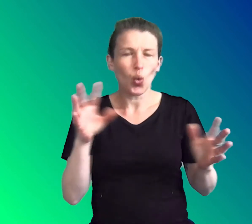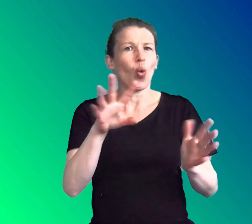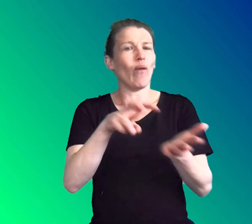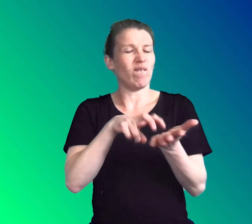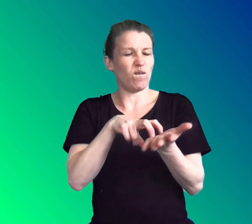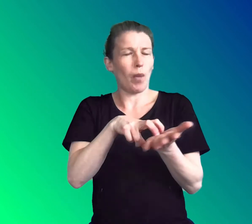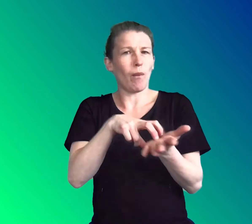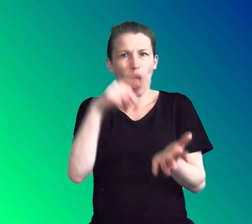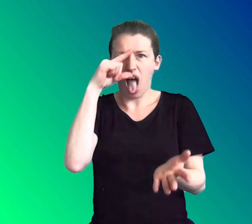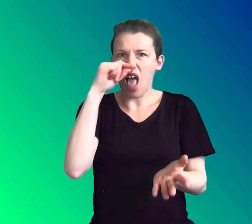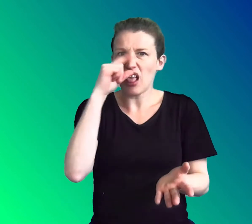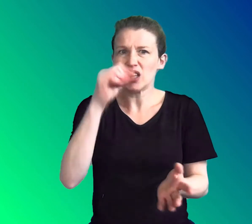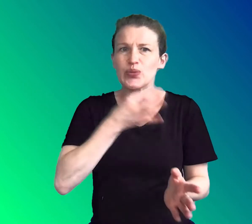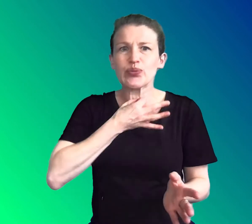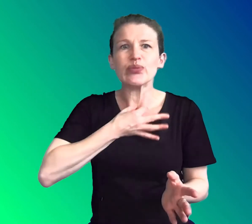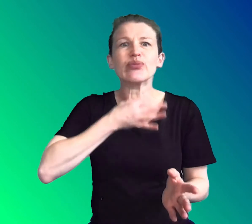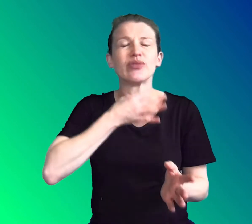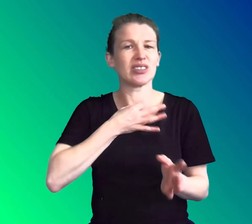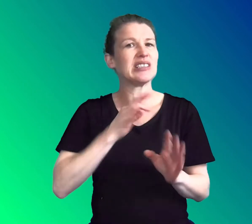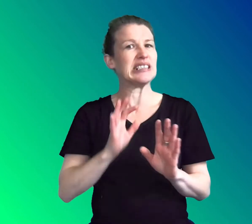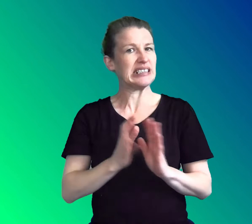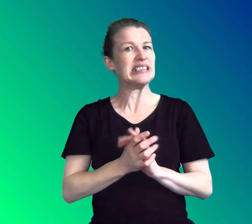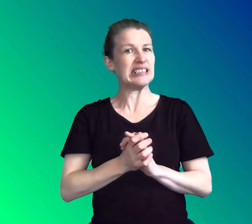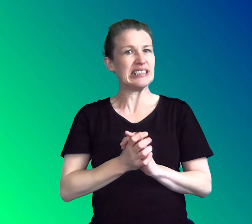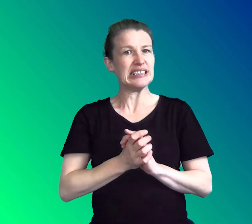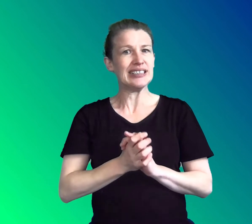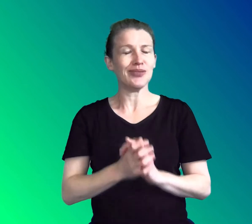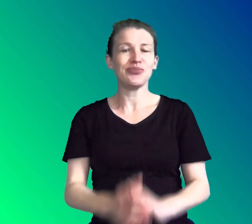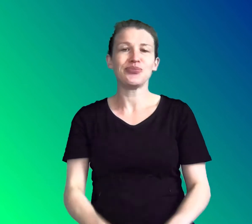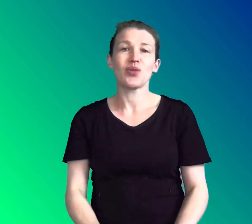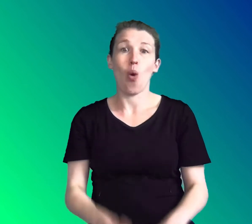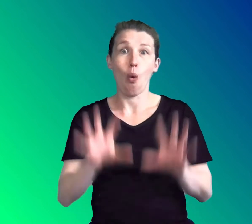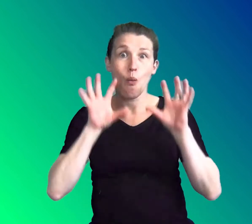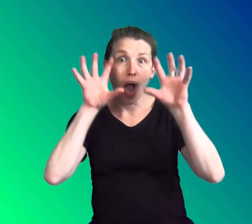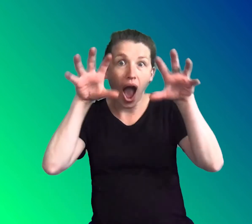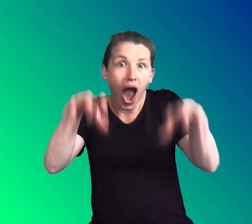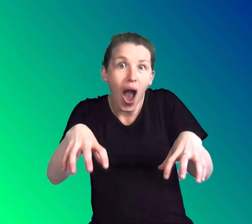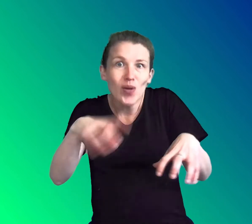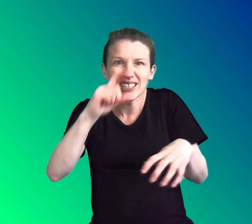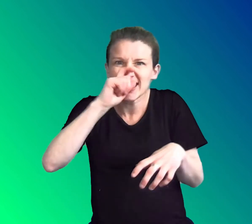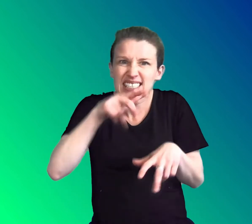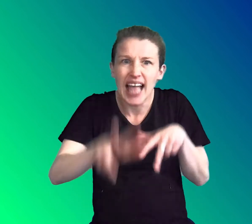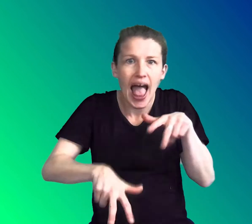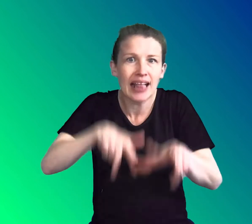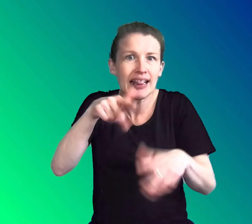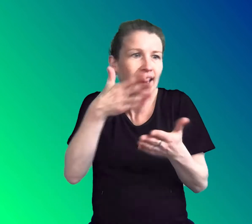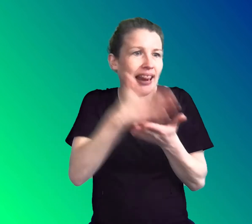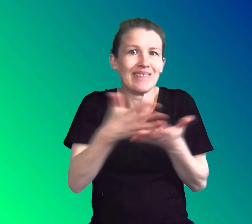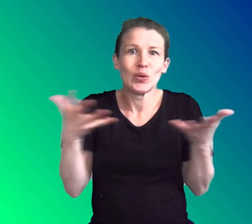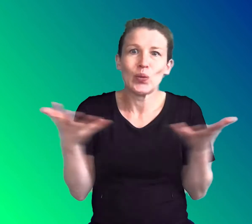They could very easily become extinct. They are threatened.